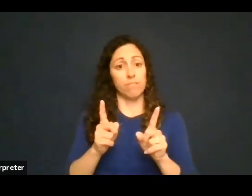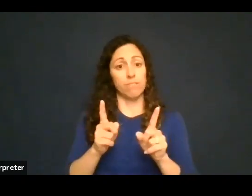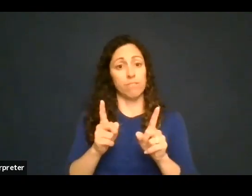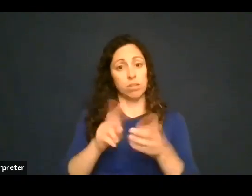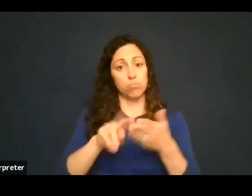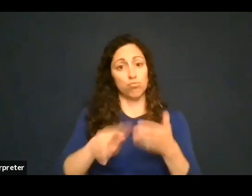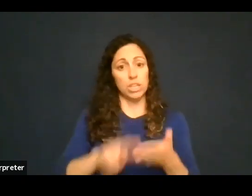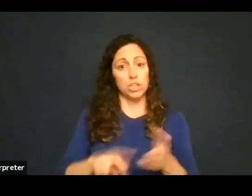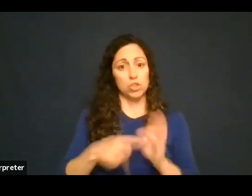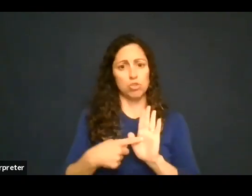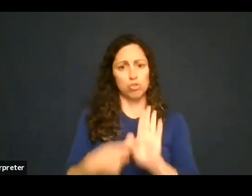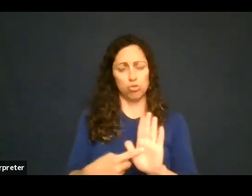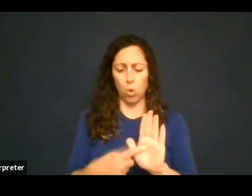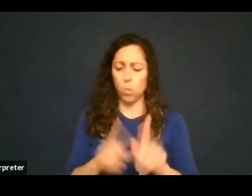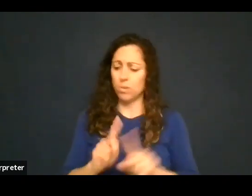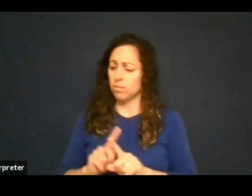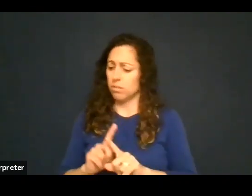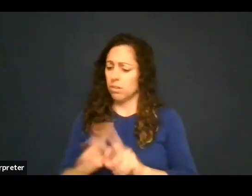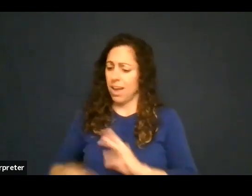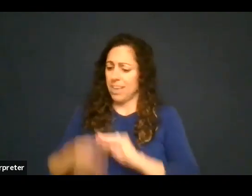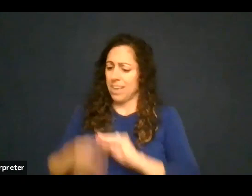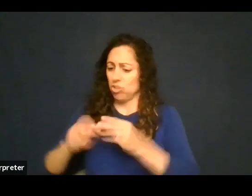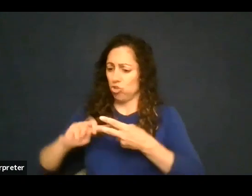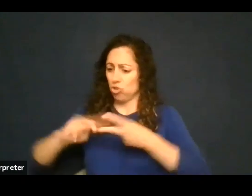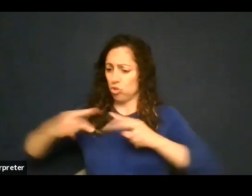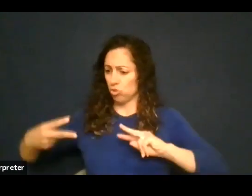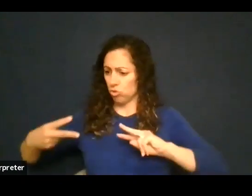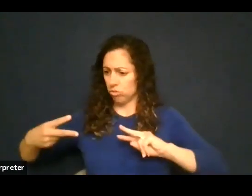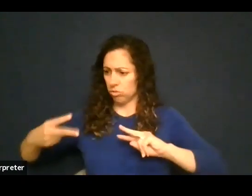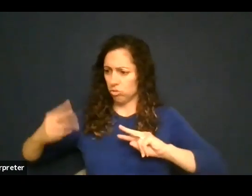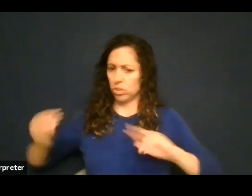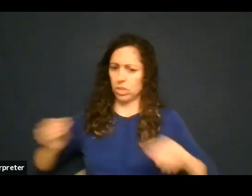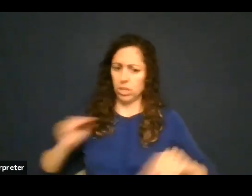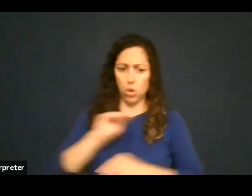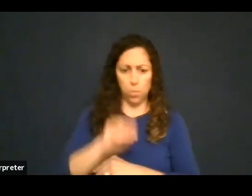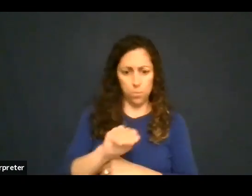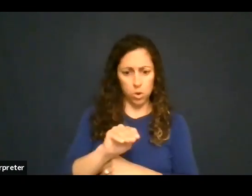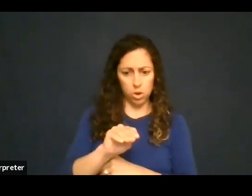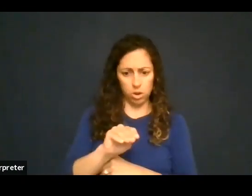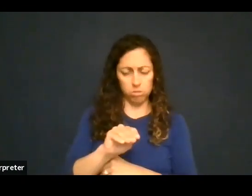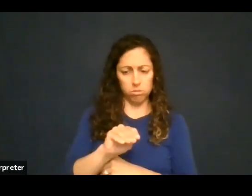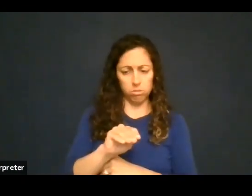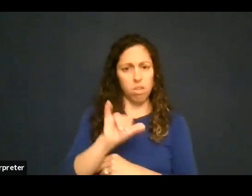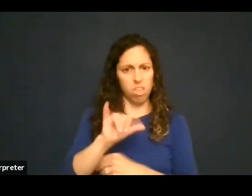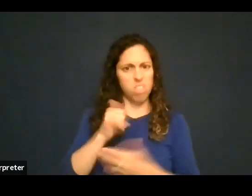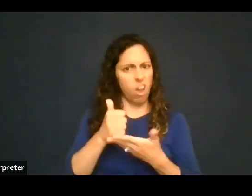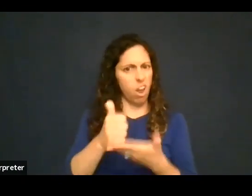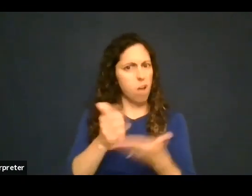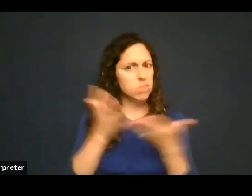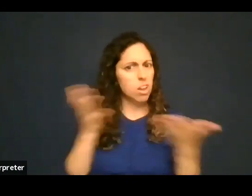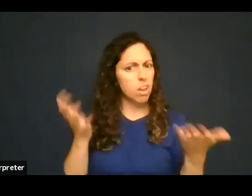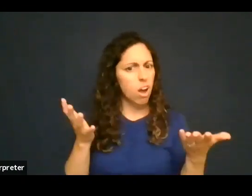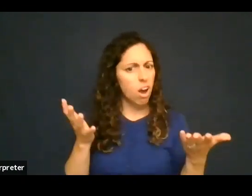the three prime UTR, then that helps a lot. And we've tried a very new AAV that we and collaborators